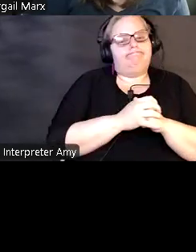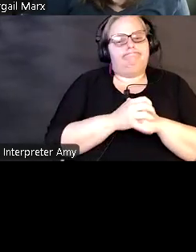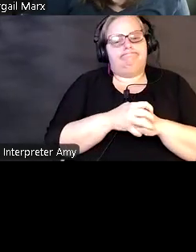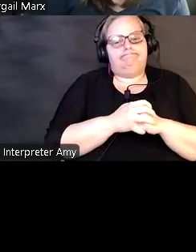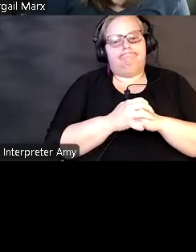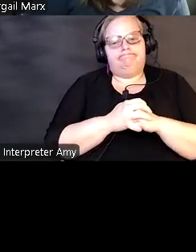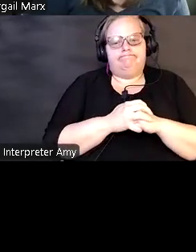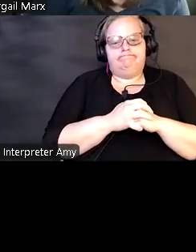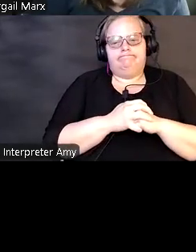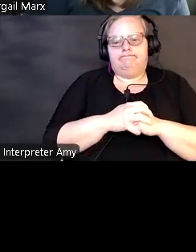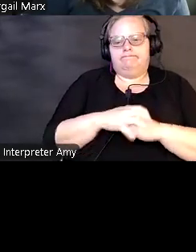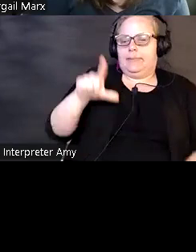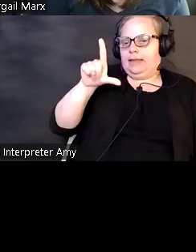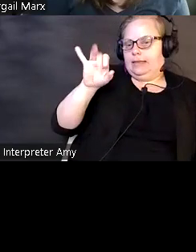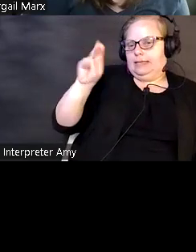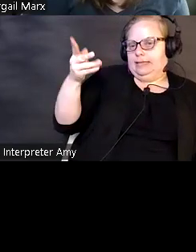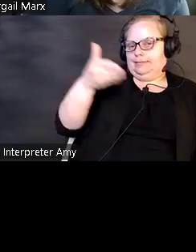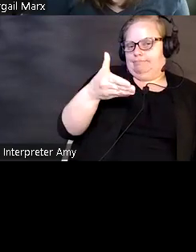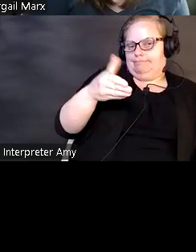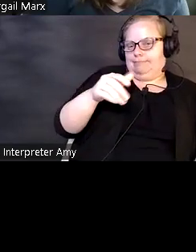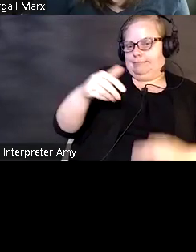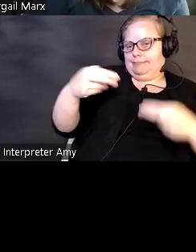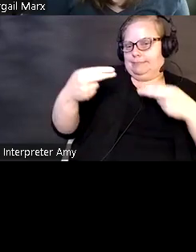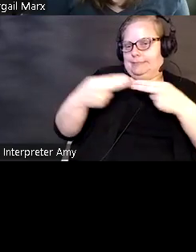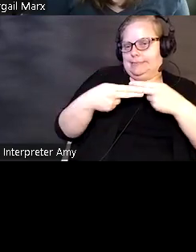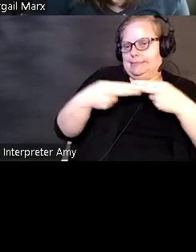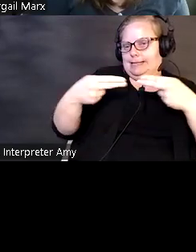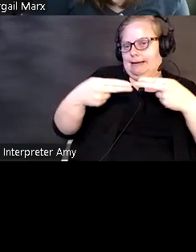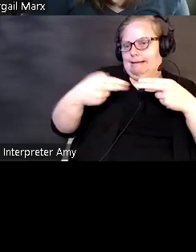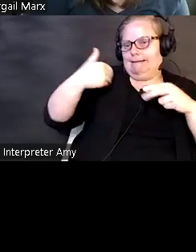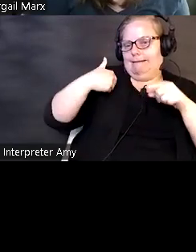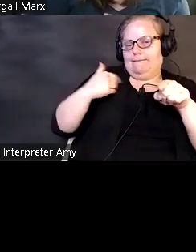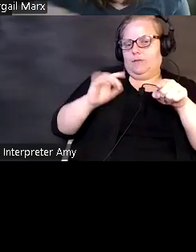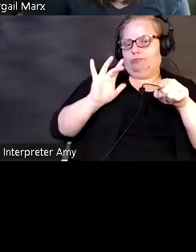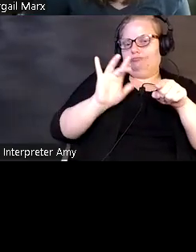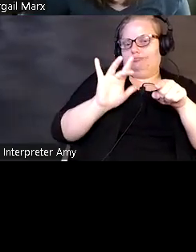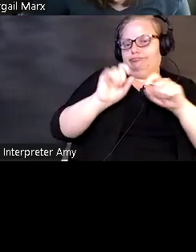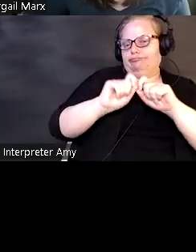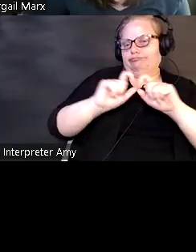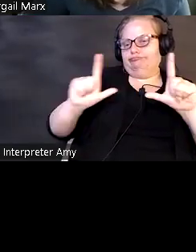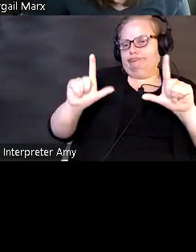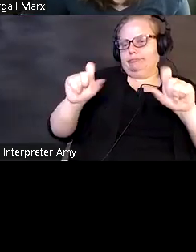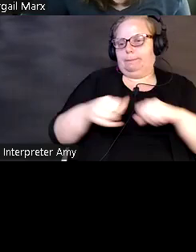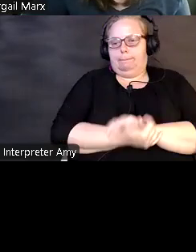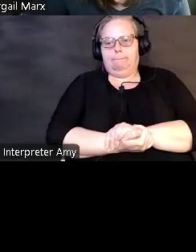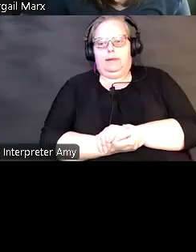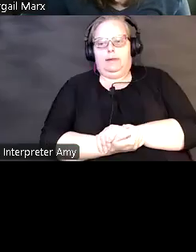And the link is on the slide as well so you can get to that.